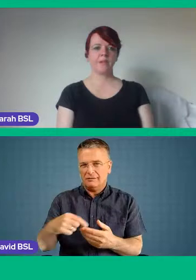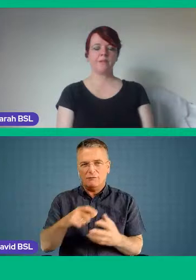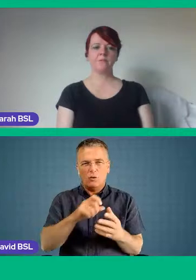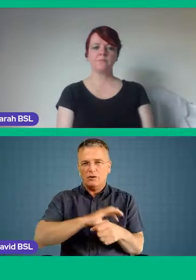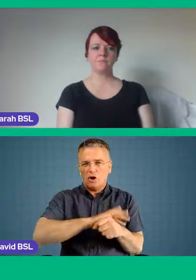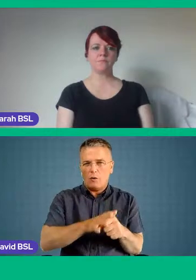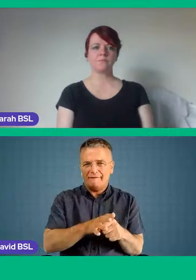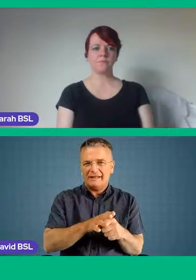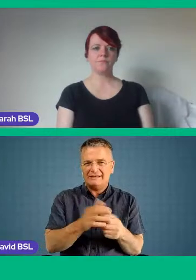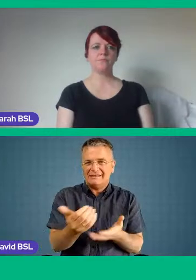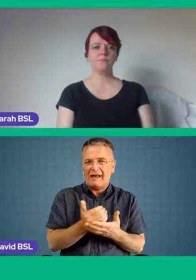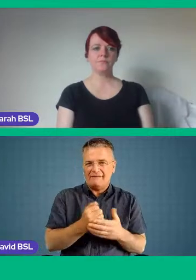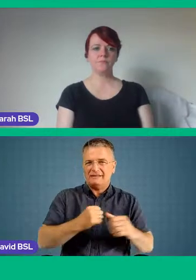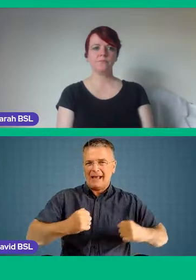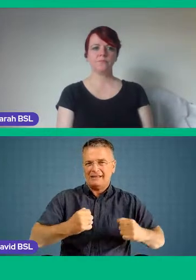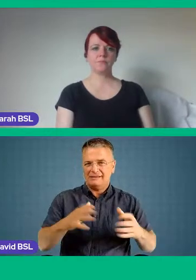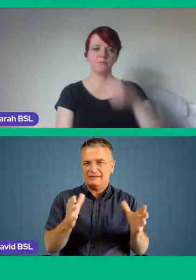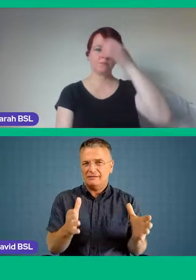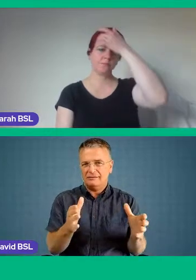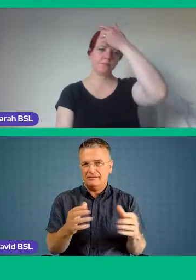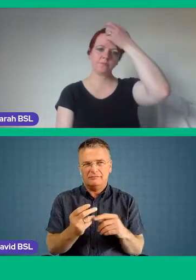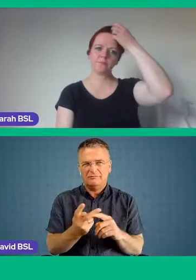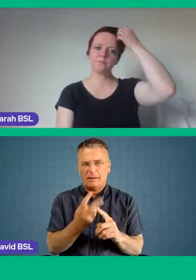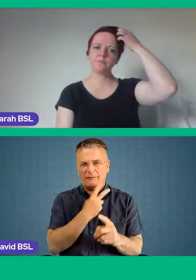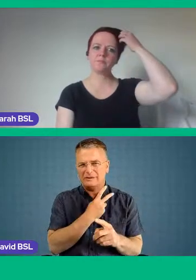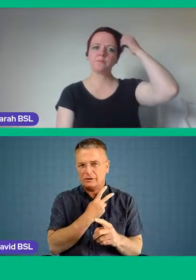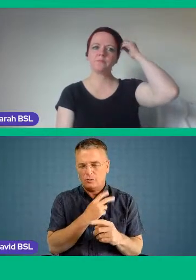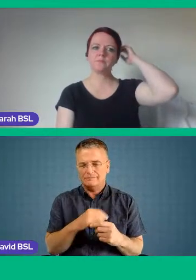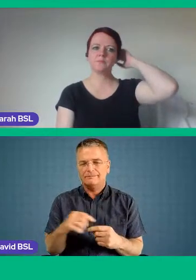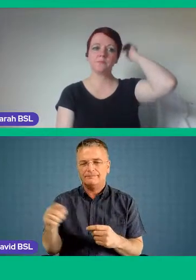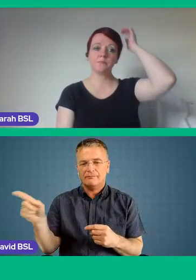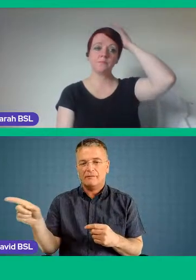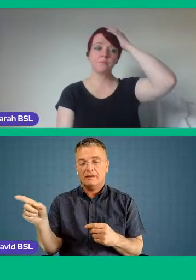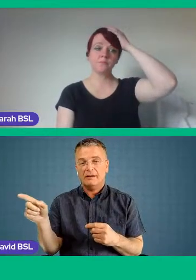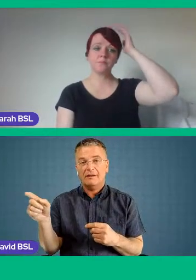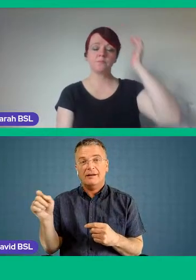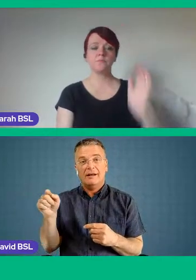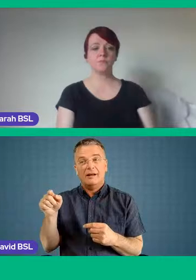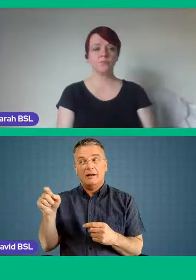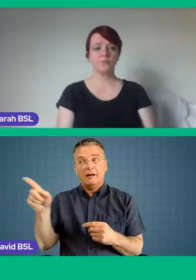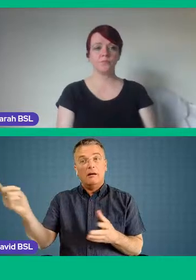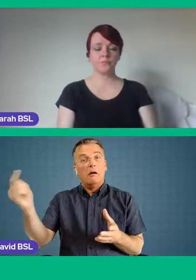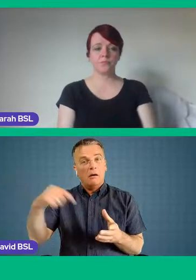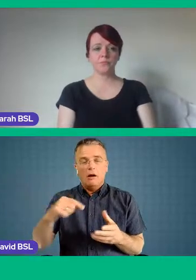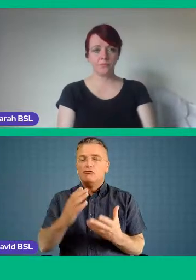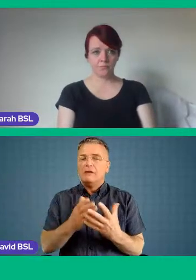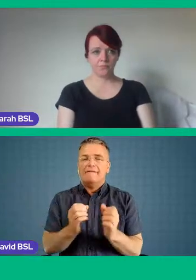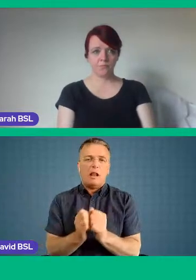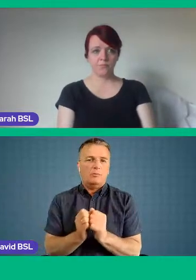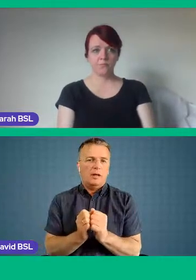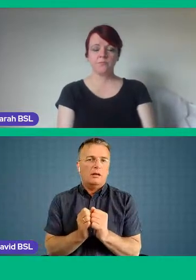our rehearsals for a recording project we did, in a cove it's safe space for couple of weeks ago.